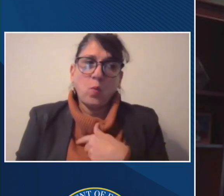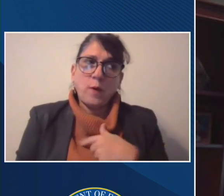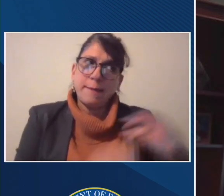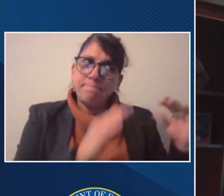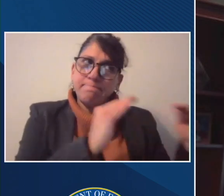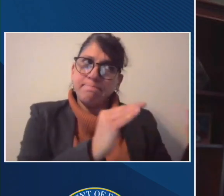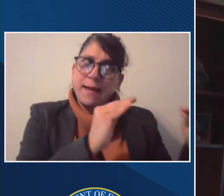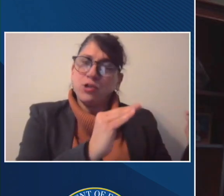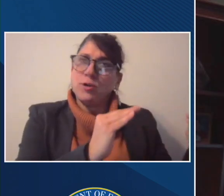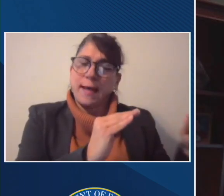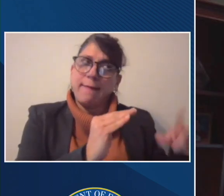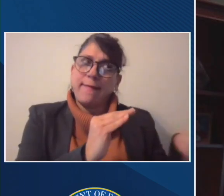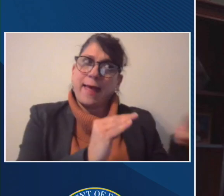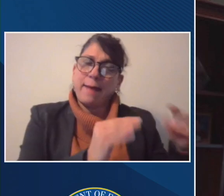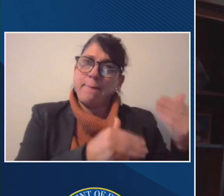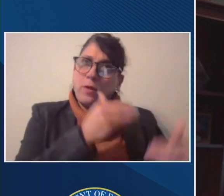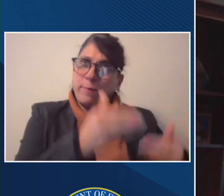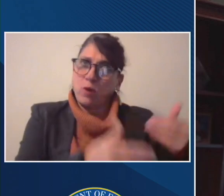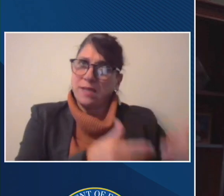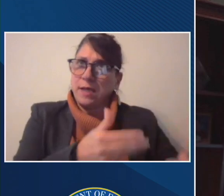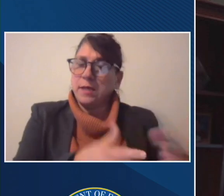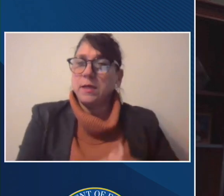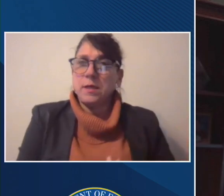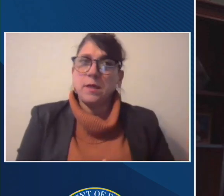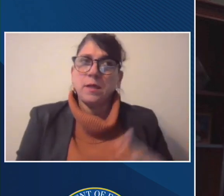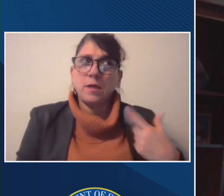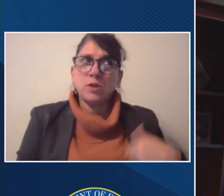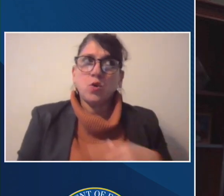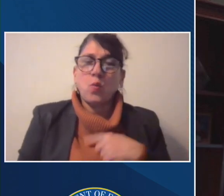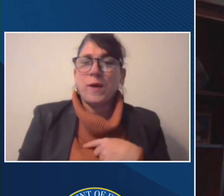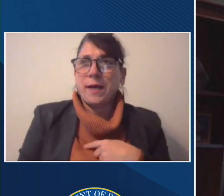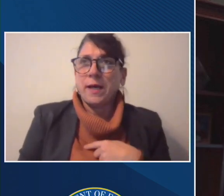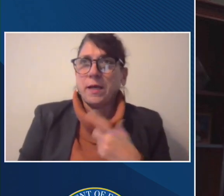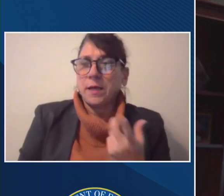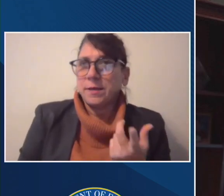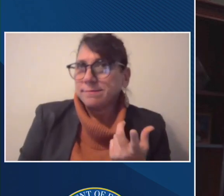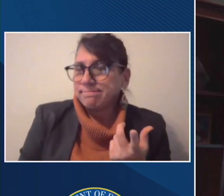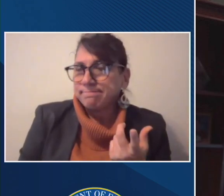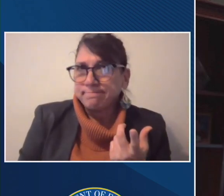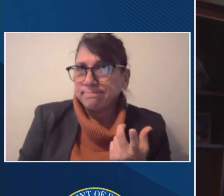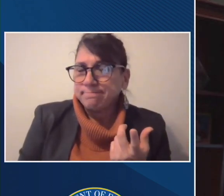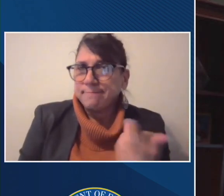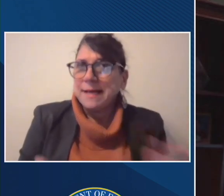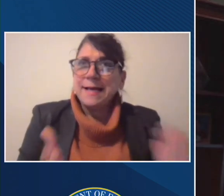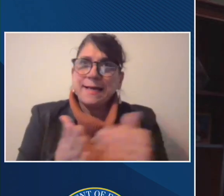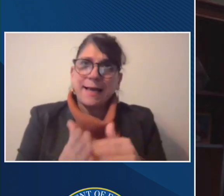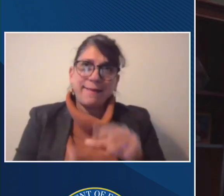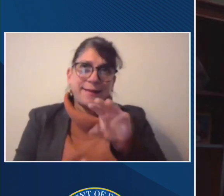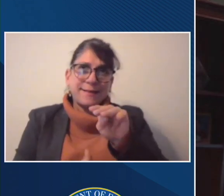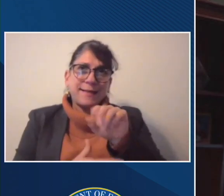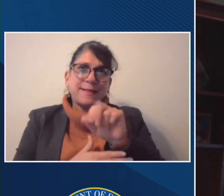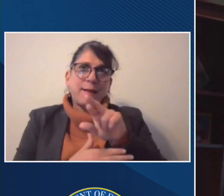rocess. So we really and once again, this is just Marist. We have very few students